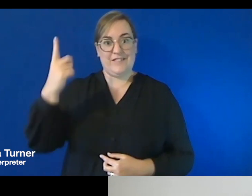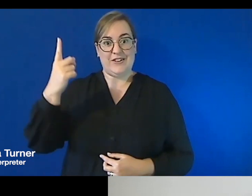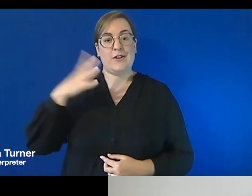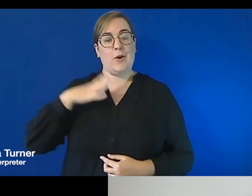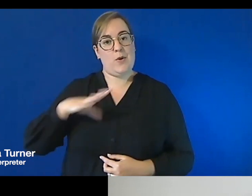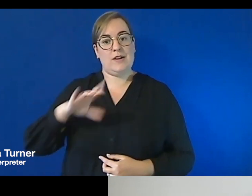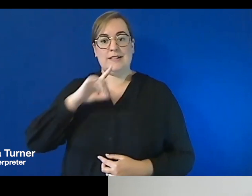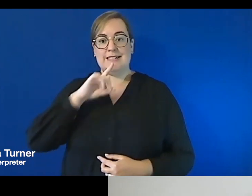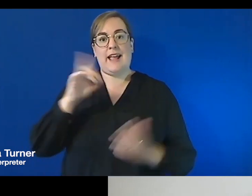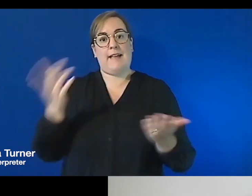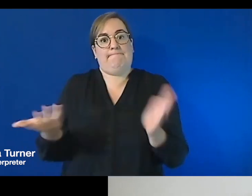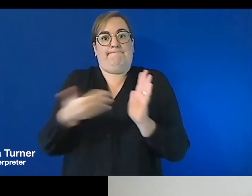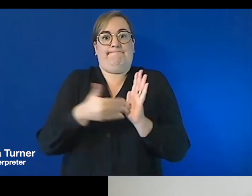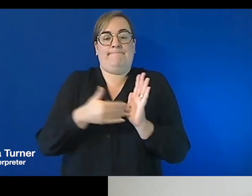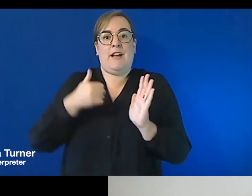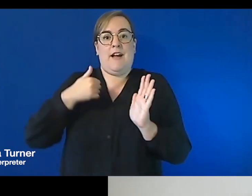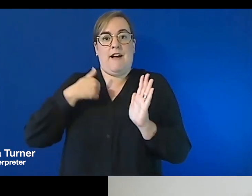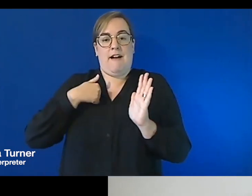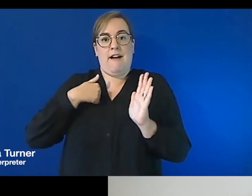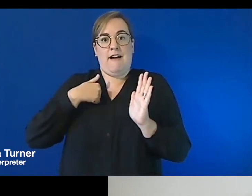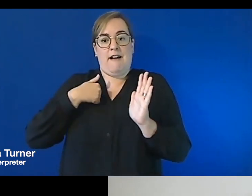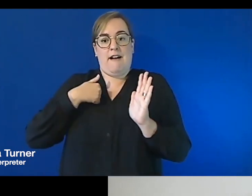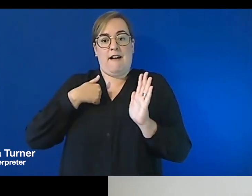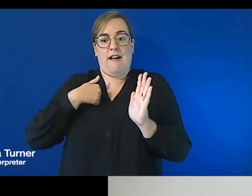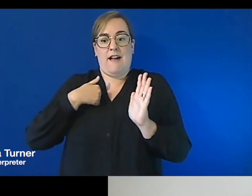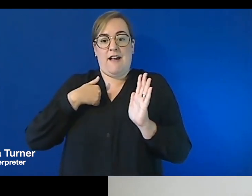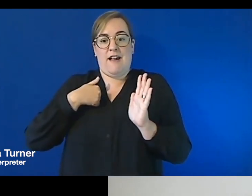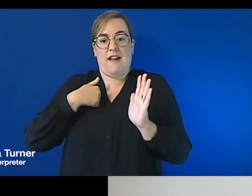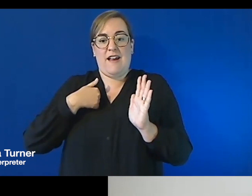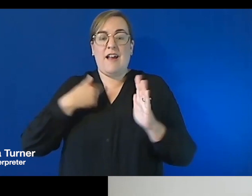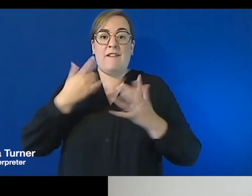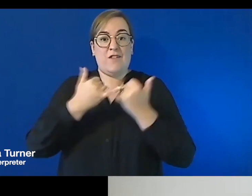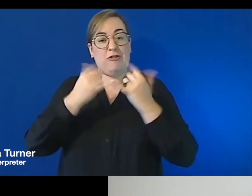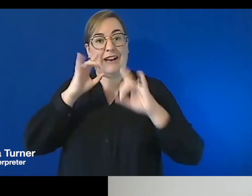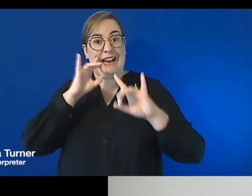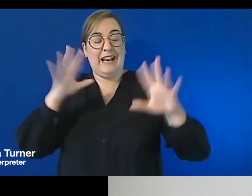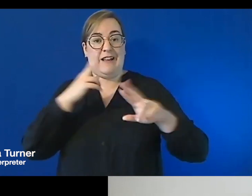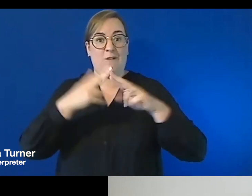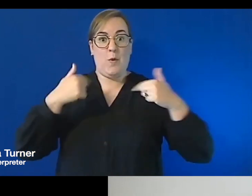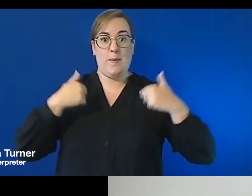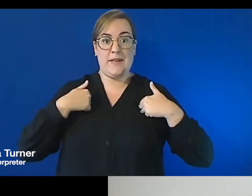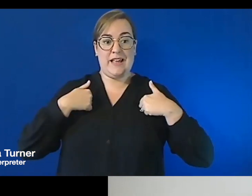add that my mission currently is a very clear for me and it's really make my life it's